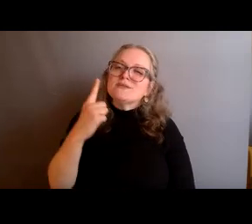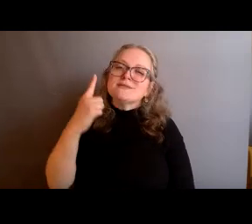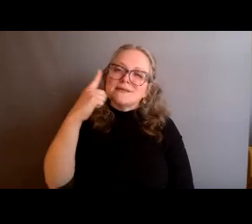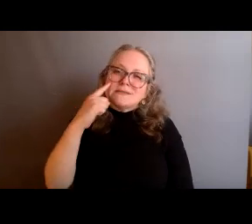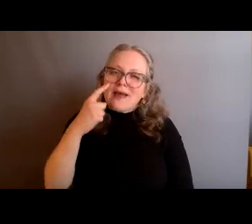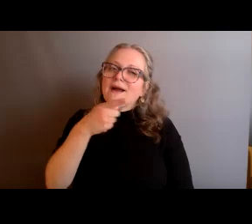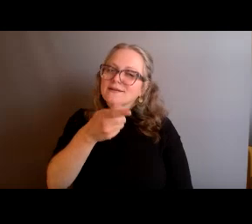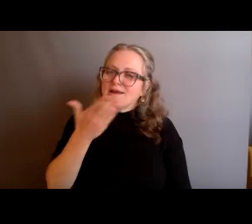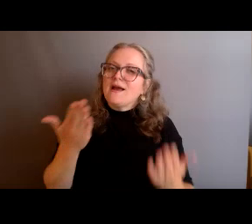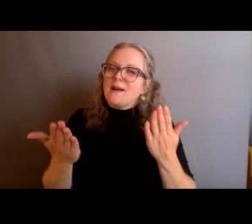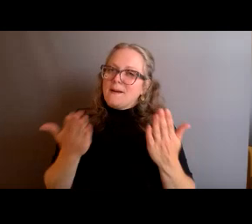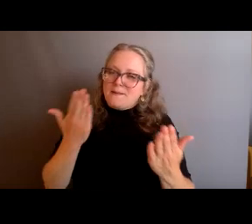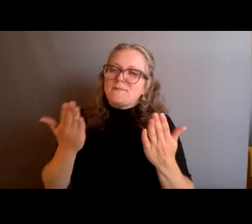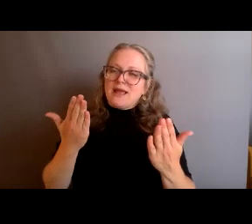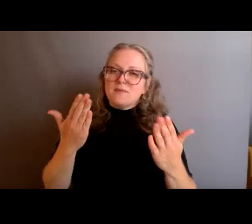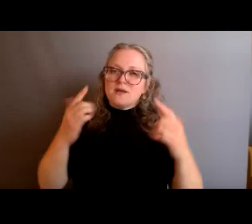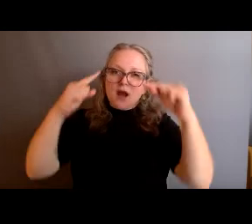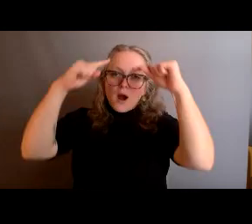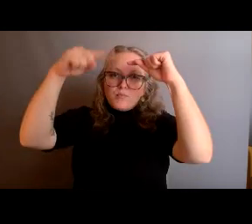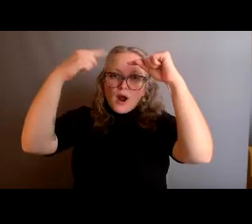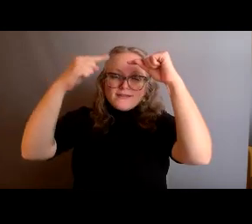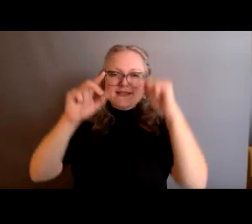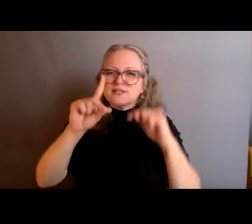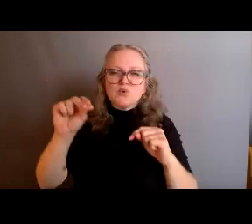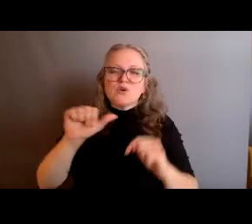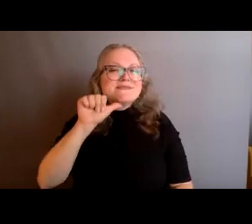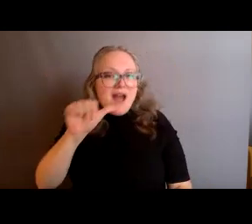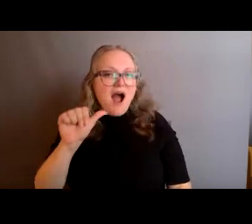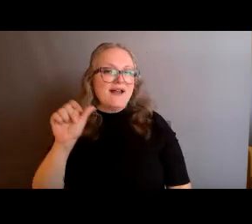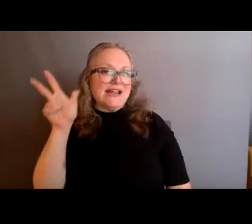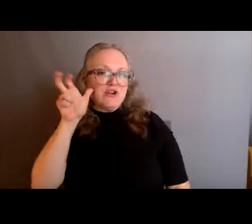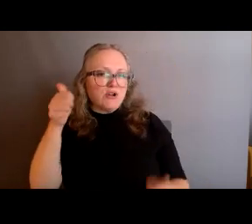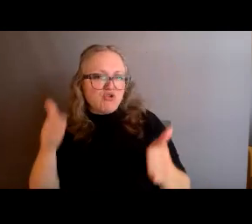be a processing disorder versus hearing loss? What are your recommendations usually?